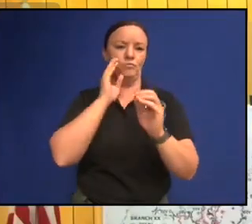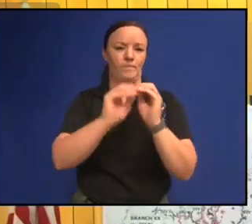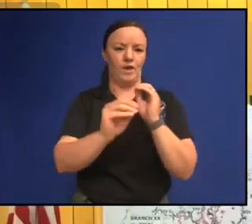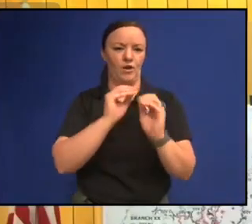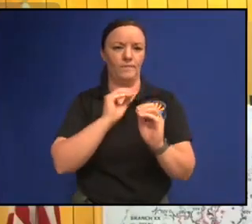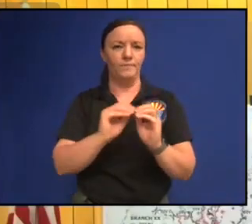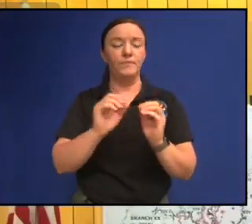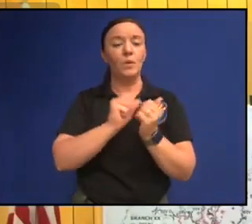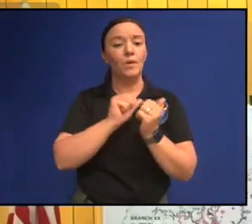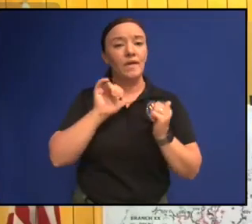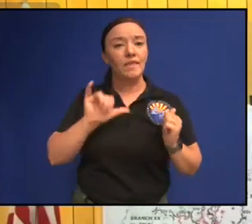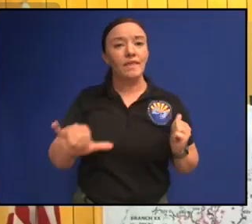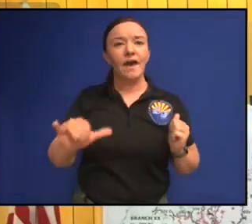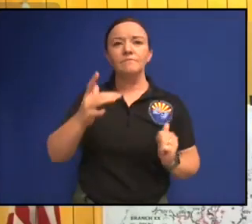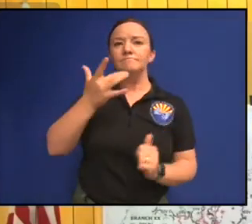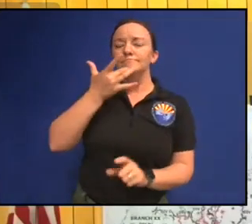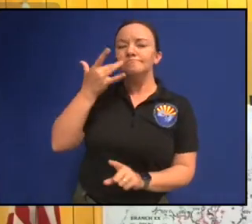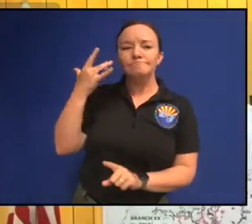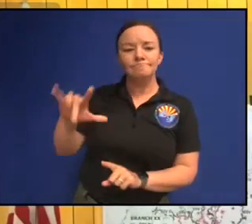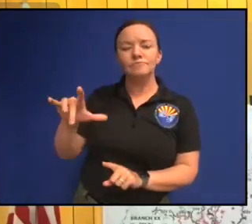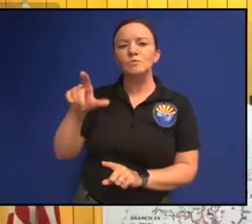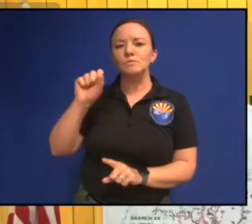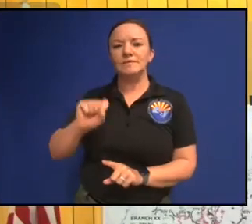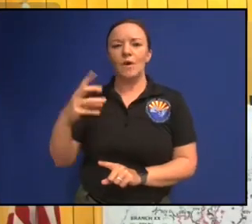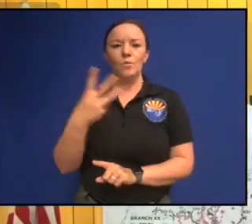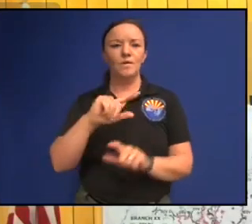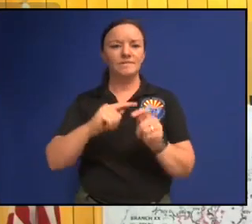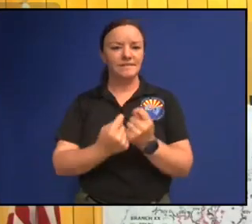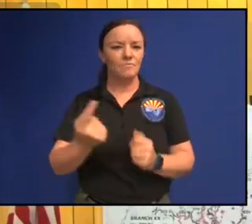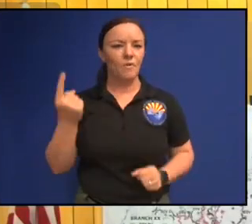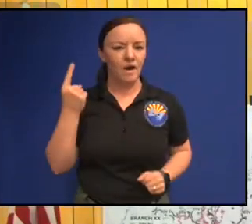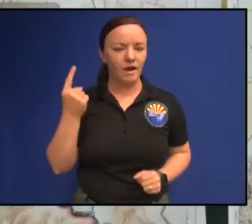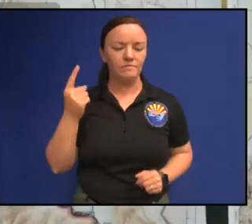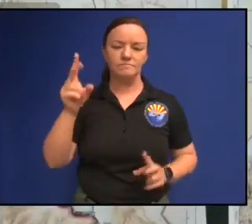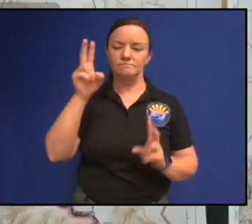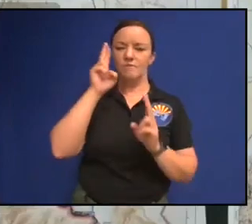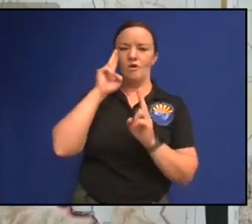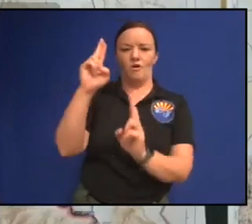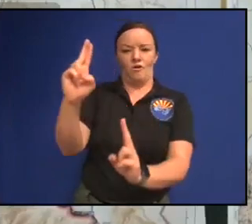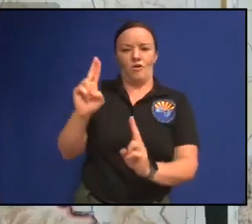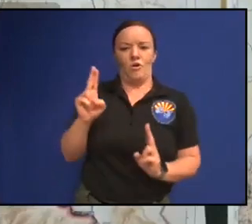IT'S BEEN AN HONOR TO SERVE HERE IN NORTH-CENTRAL NEW MEXICO.